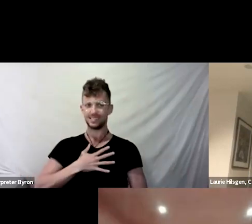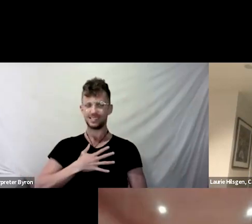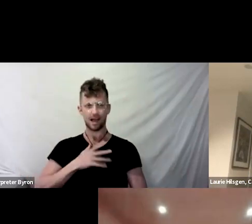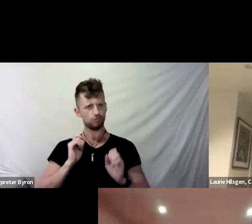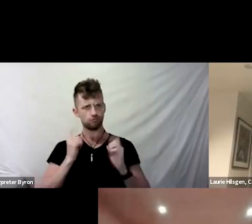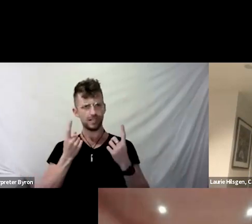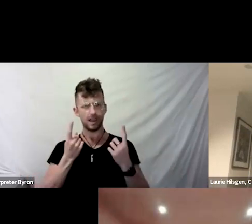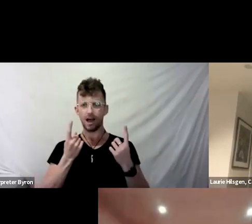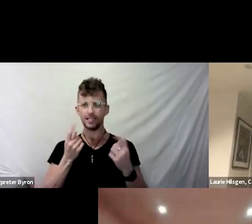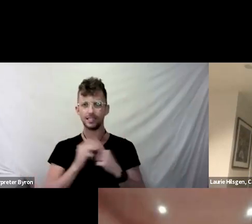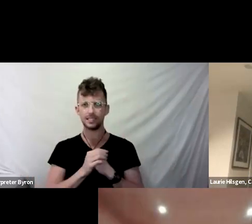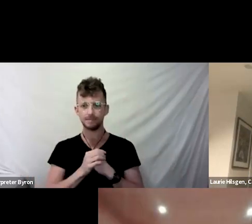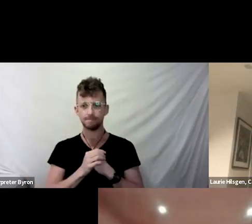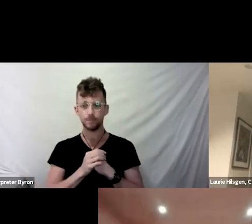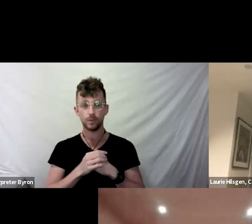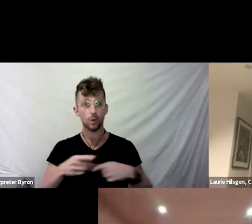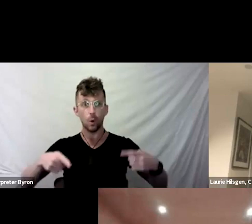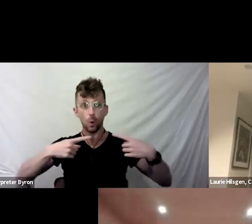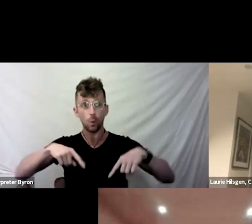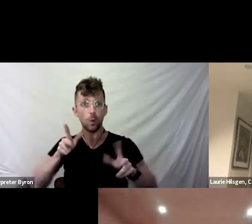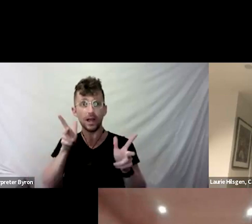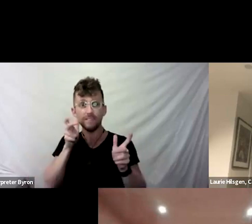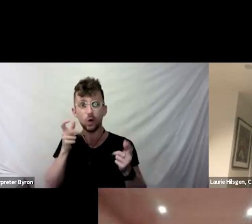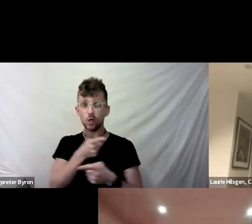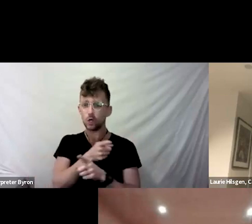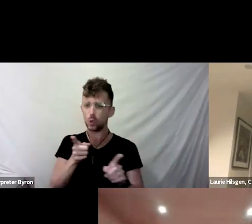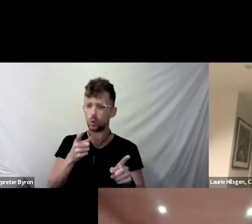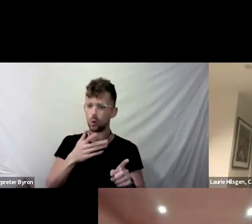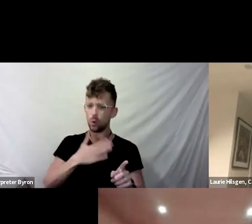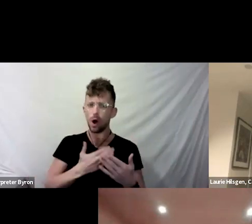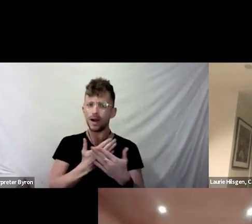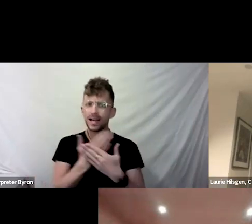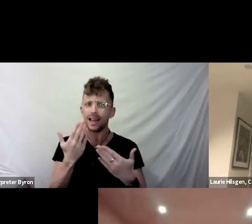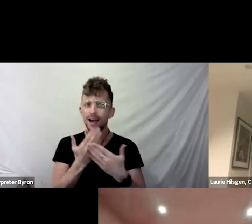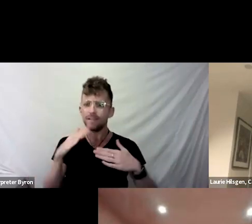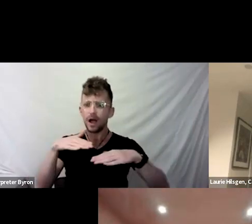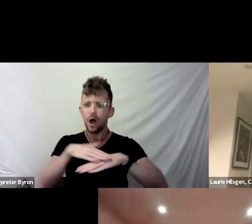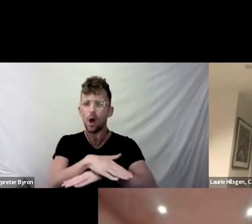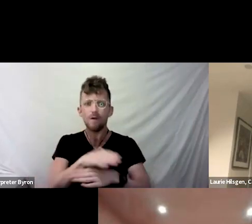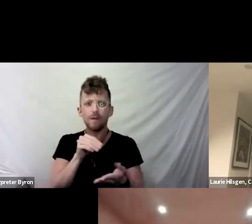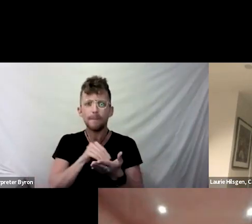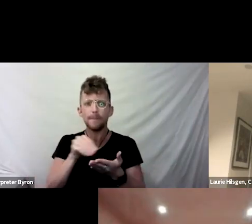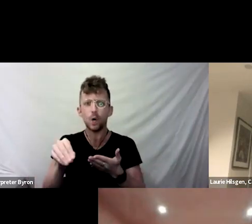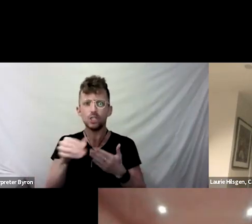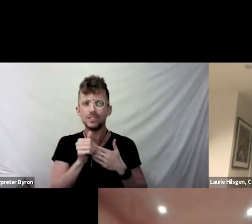that you want more guidance around the Purchasing Guidelines and how you can spend the funding that’s being allocated